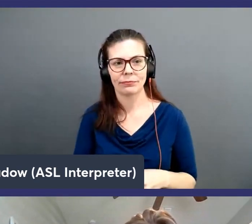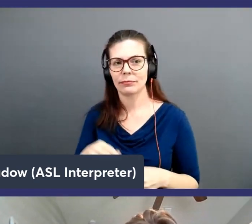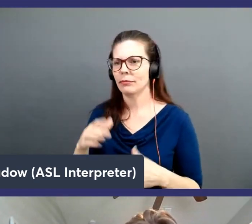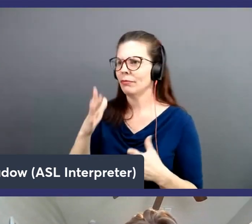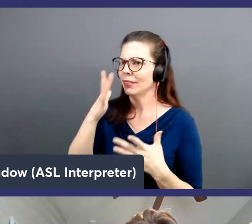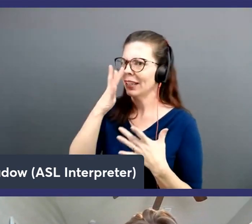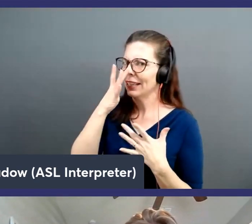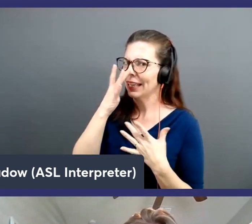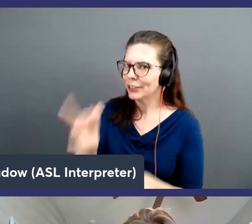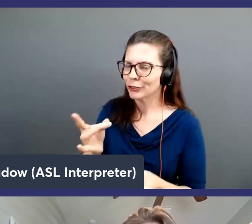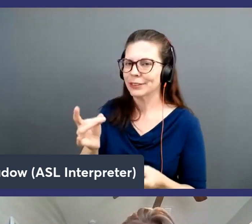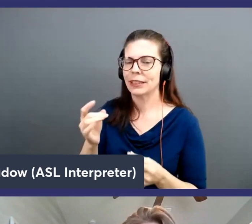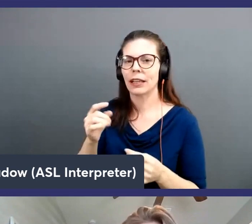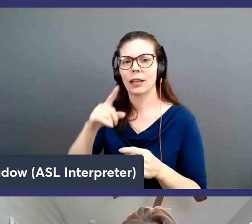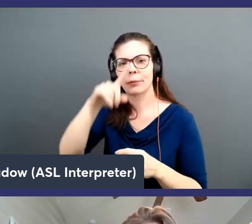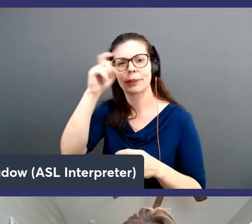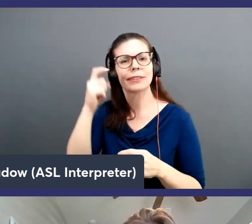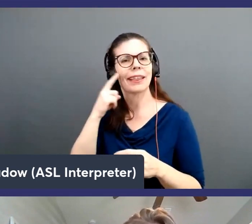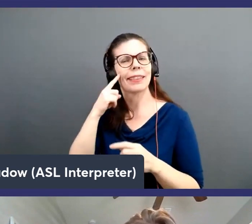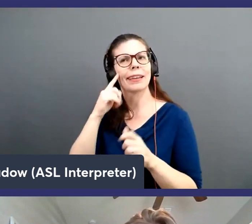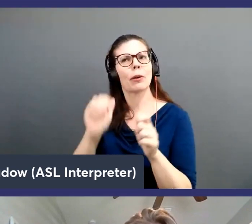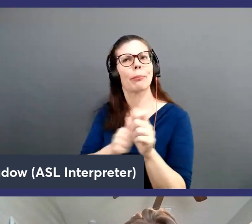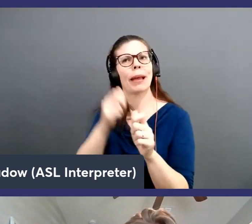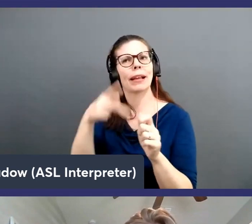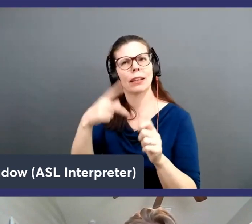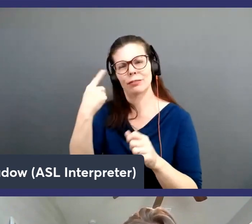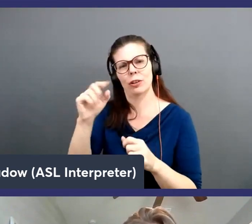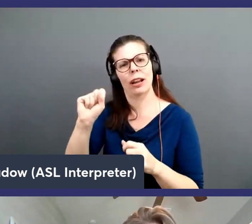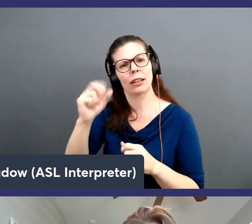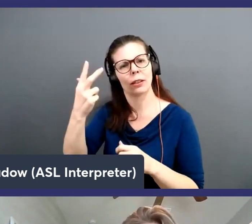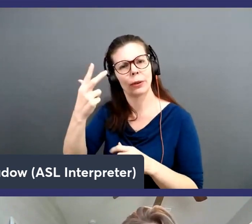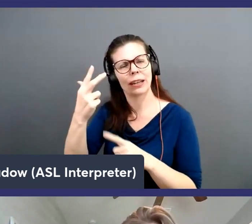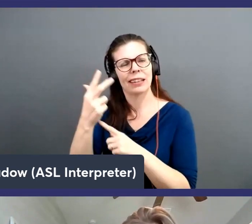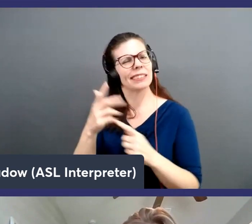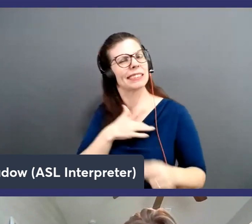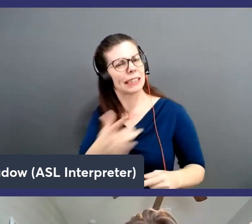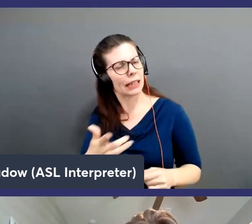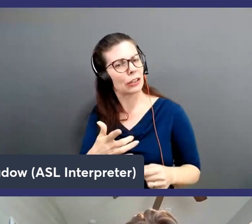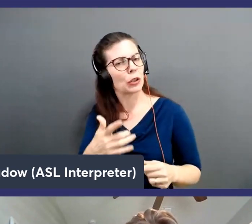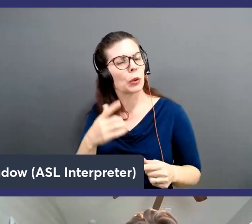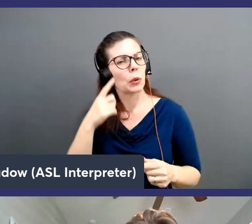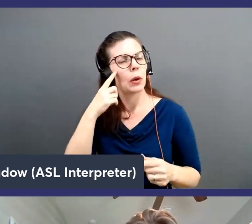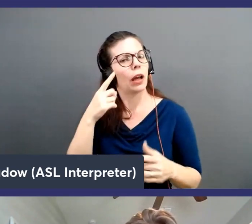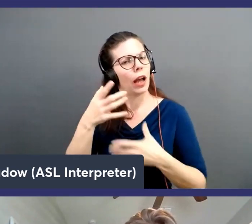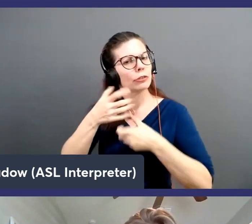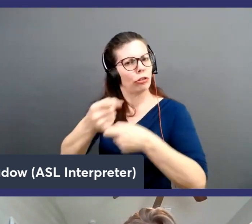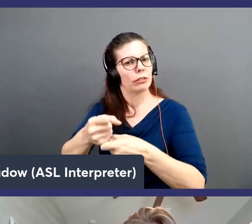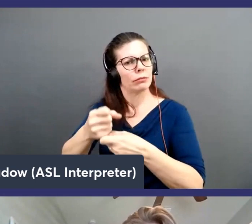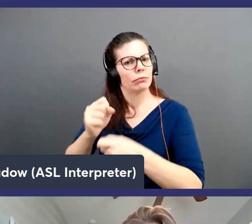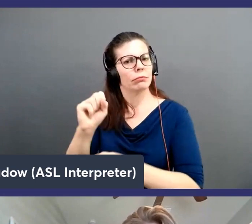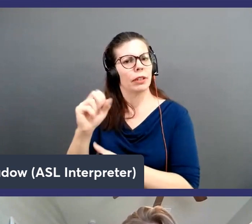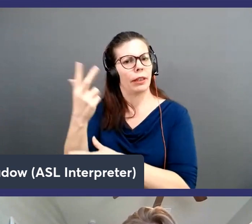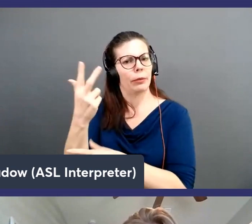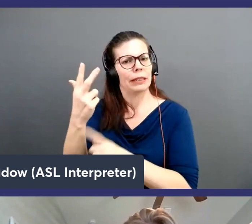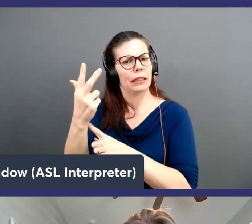when I think about backup for S3 in general, I really trust S3 to hold my data.